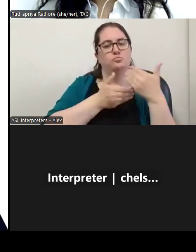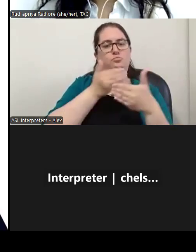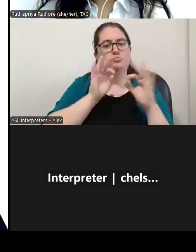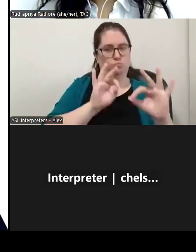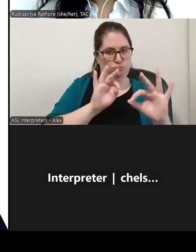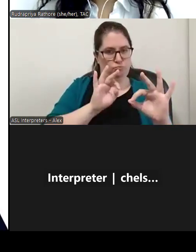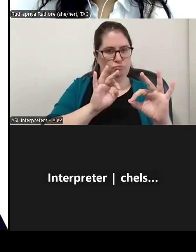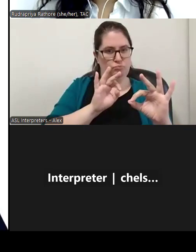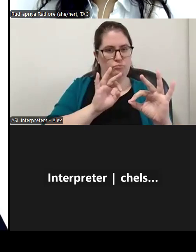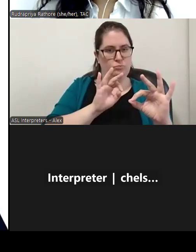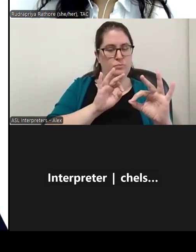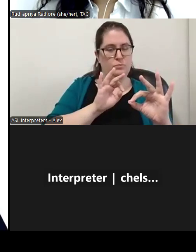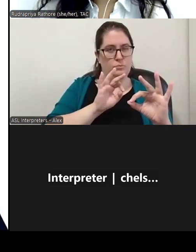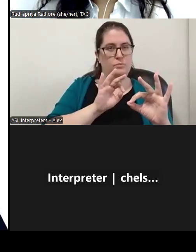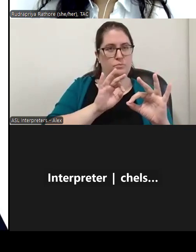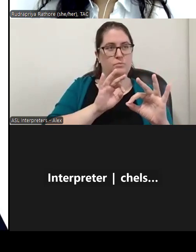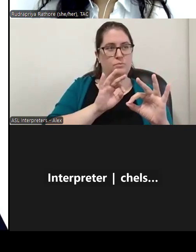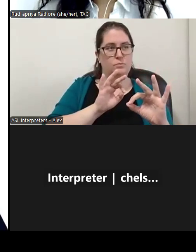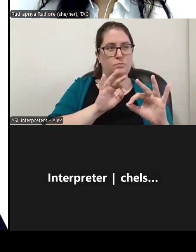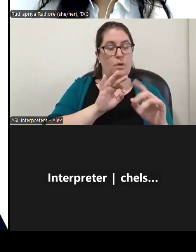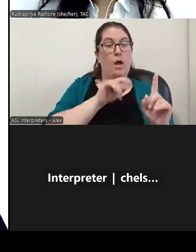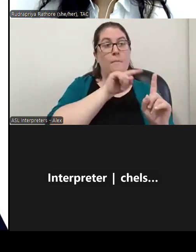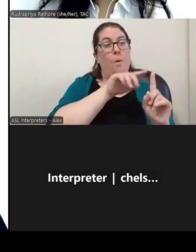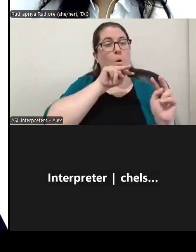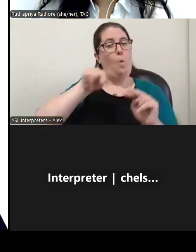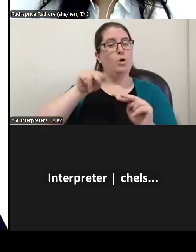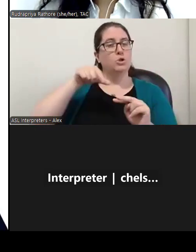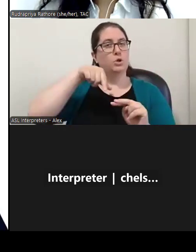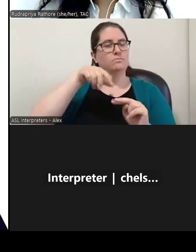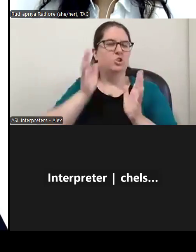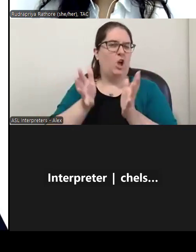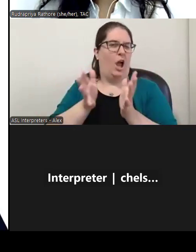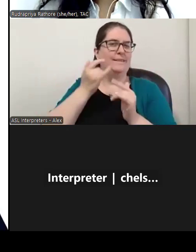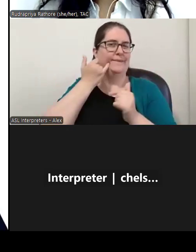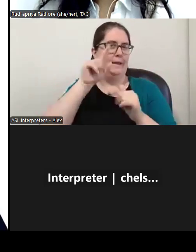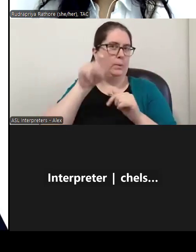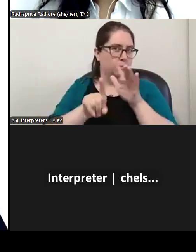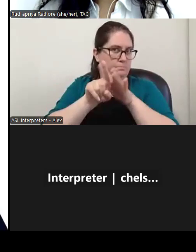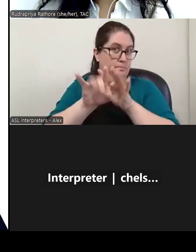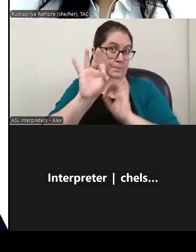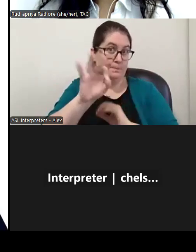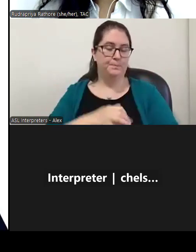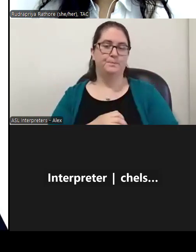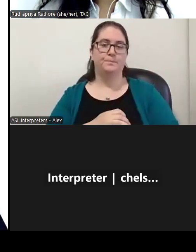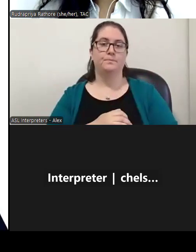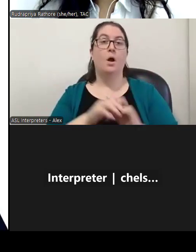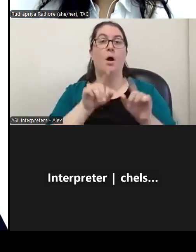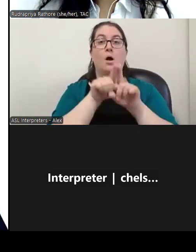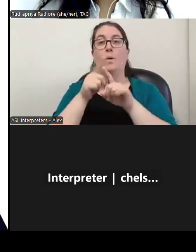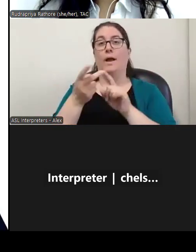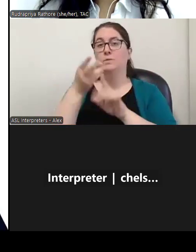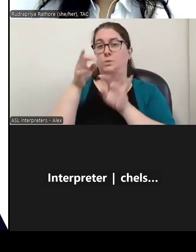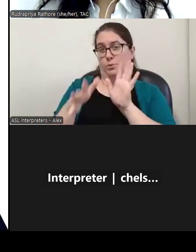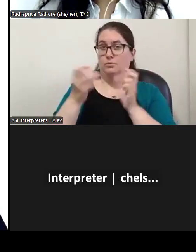and she'll be monitoring our chat as well also joining me are our interpreters thank you for